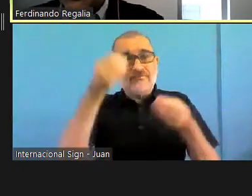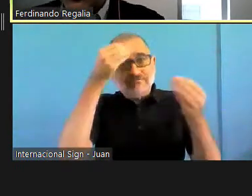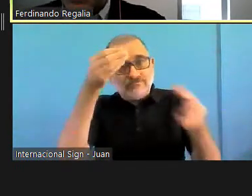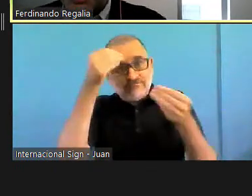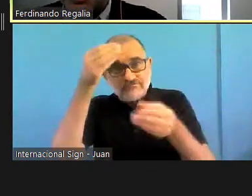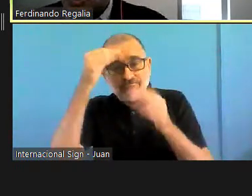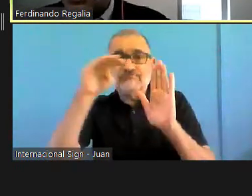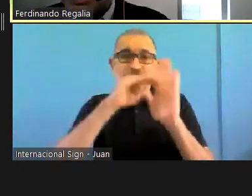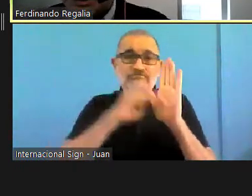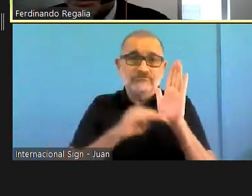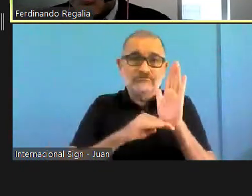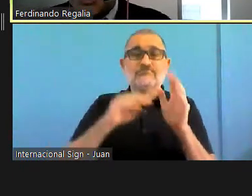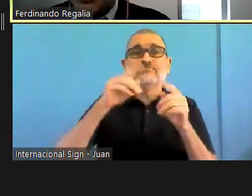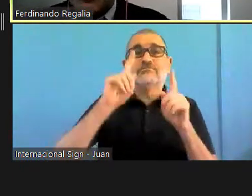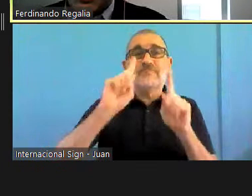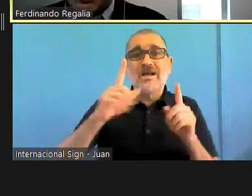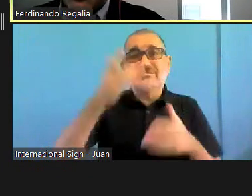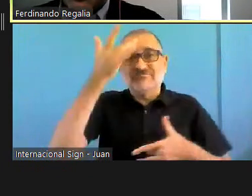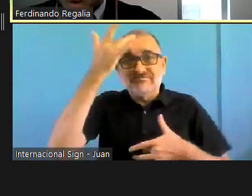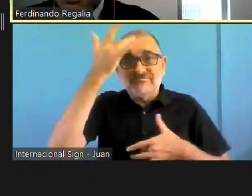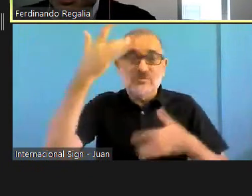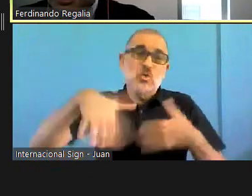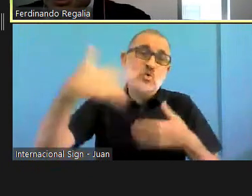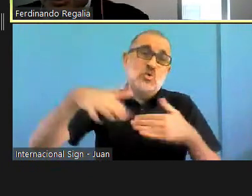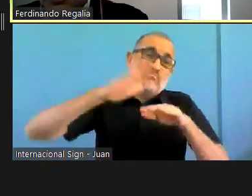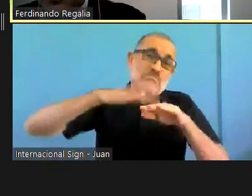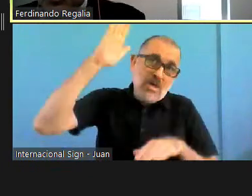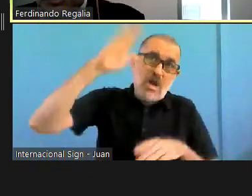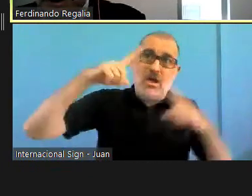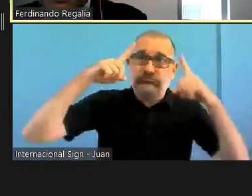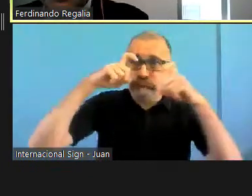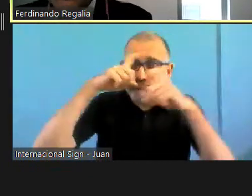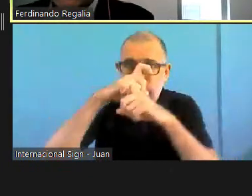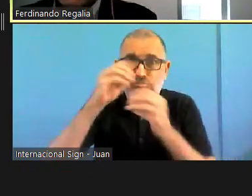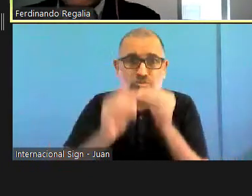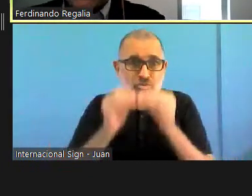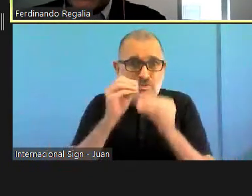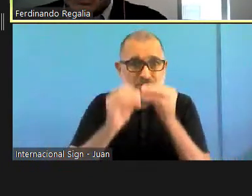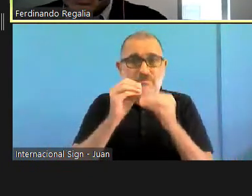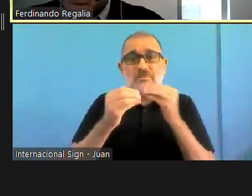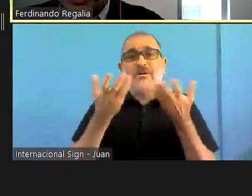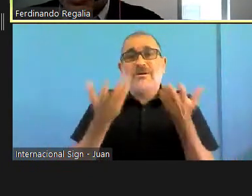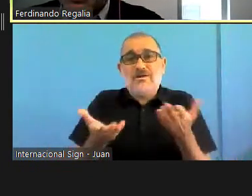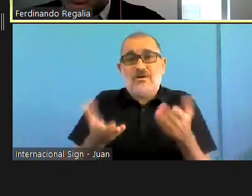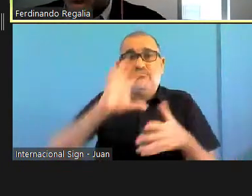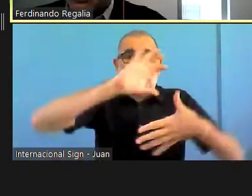to spend a considerable amount of money for extensive COVID testing to decide whether